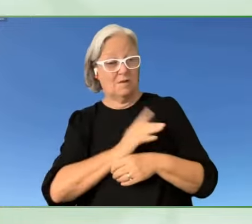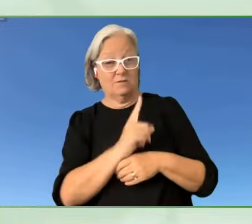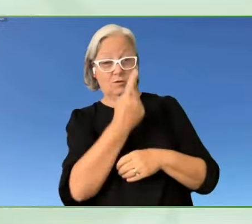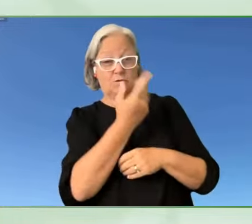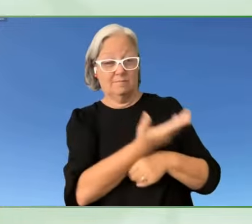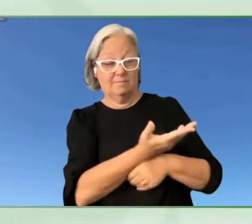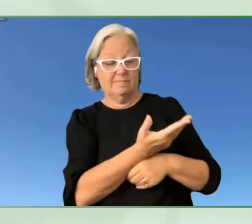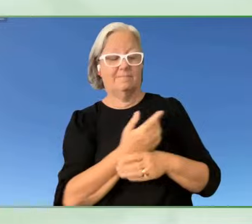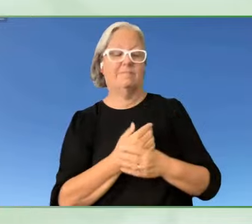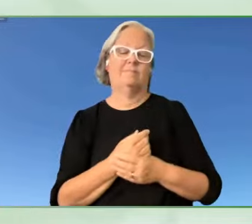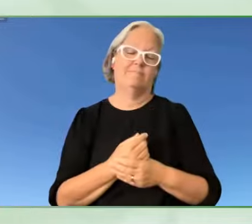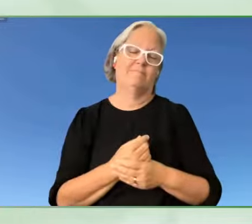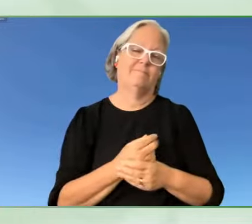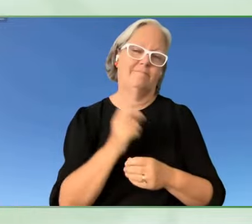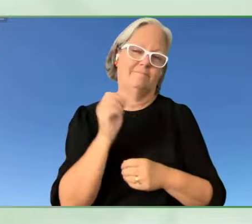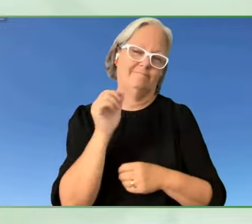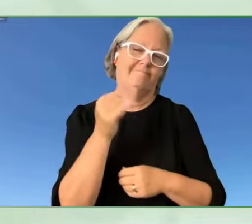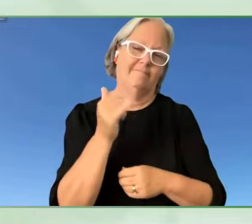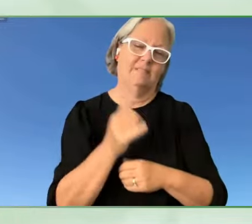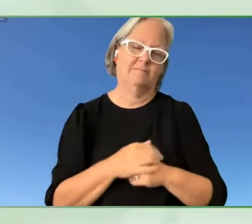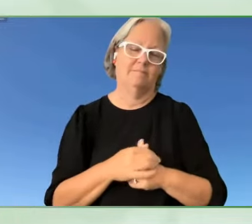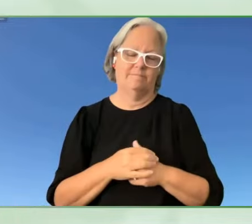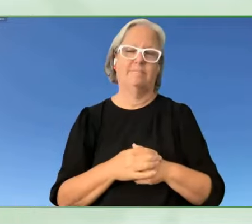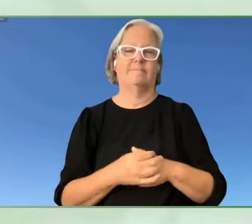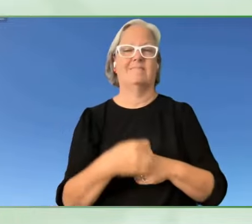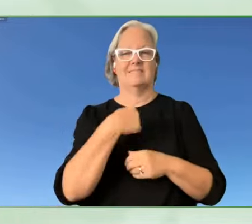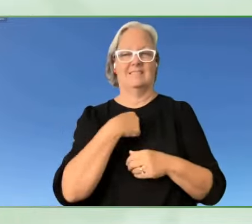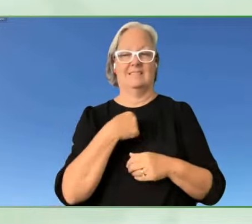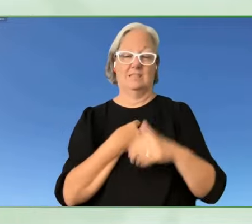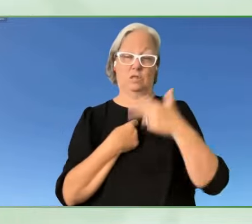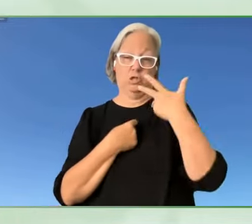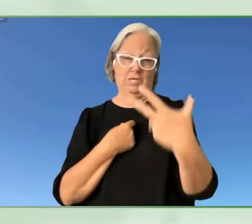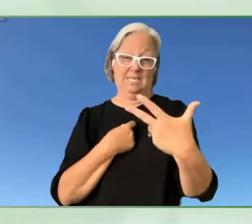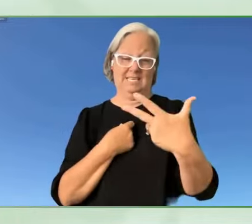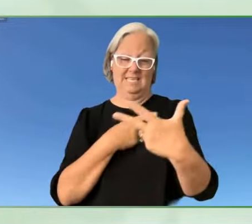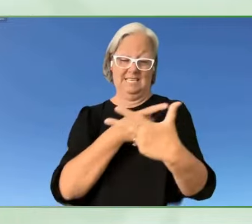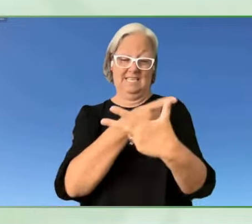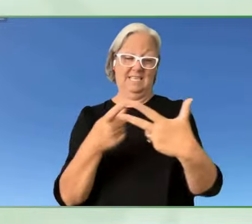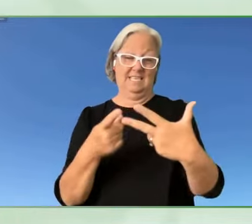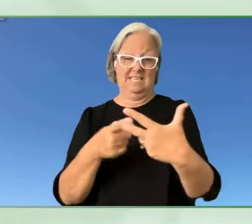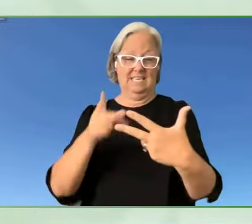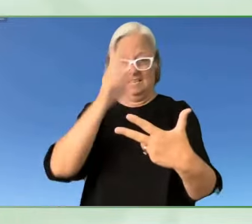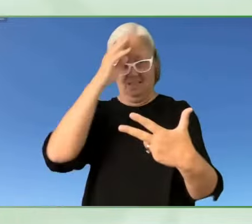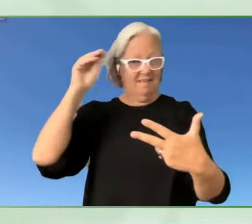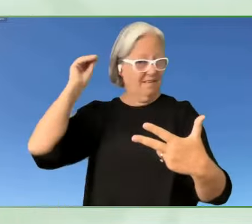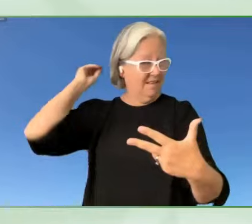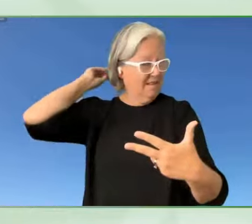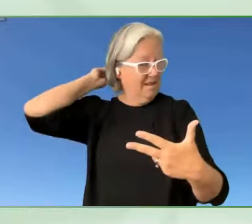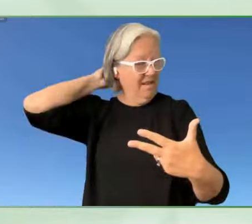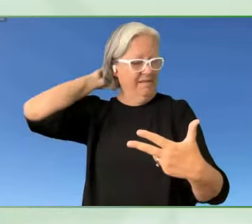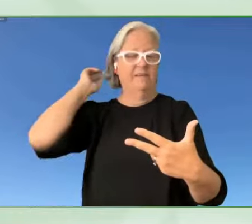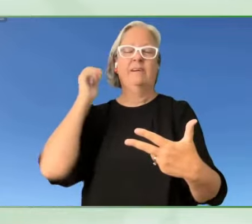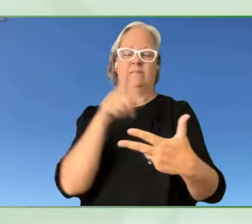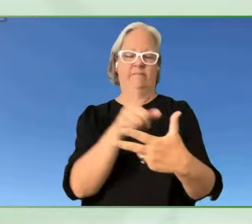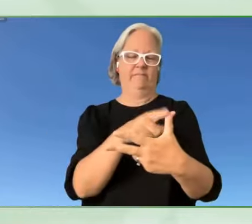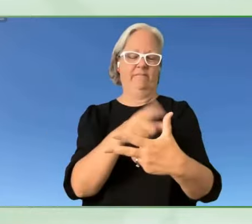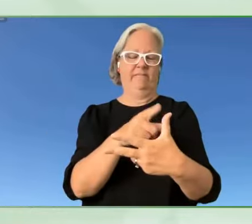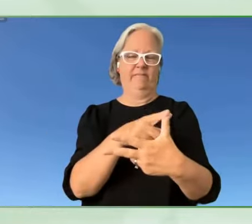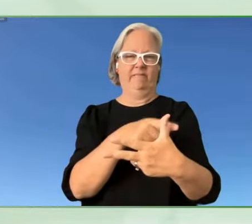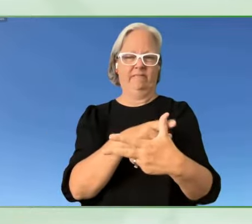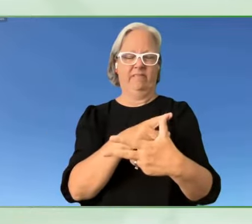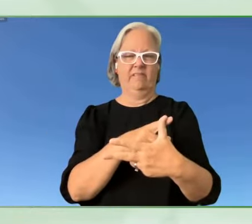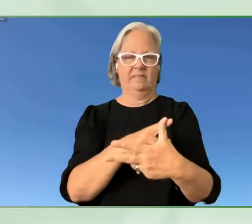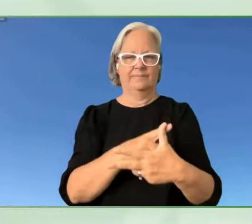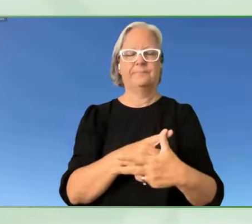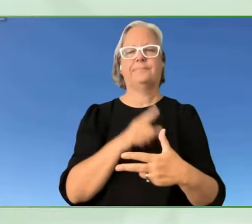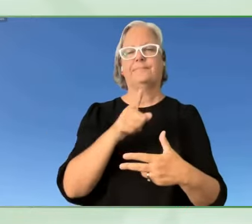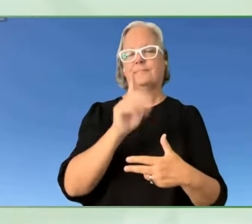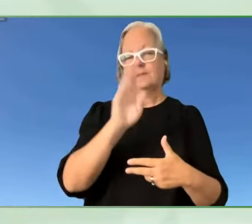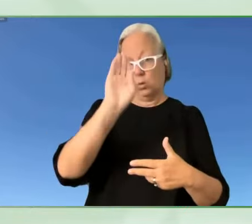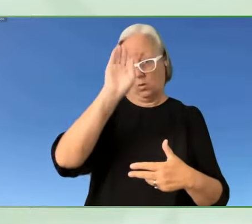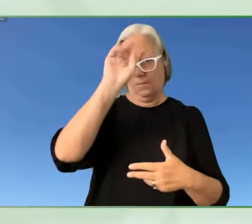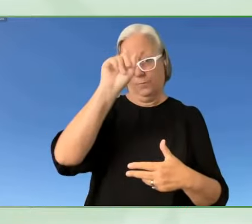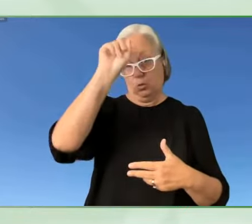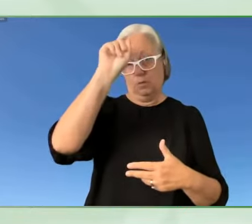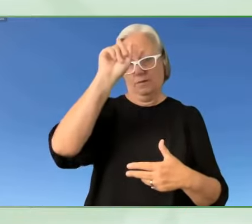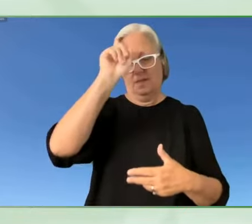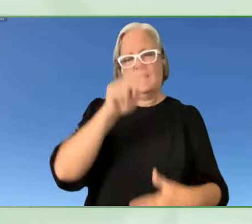I'm going to give you a couple of examples in the context of what is happening in India.